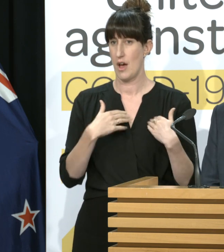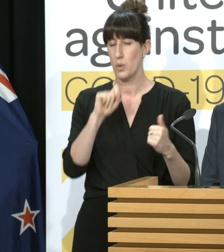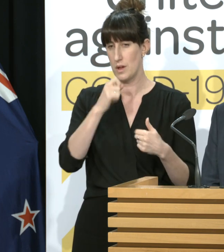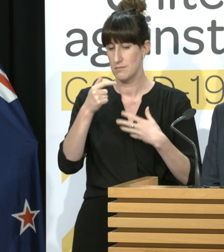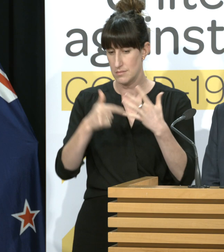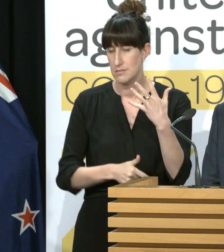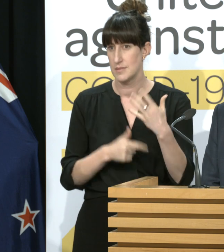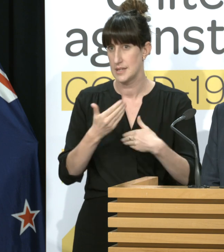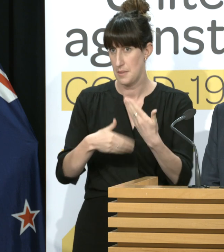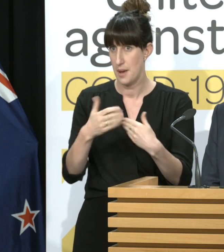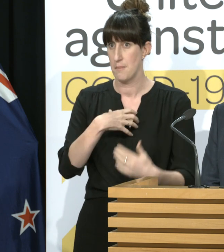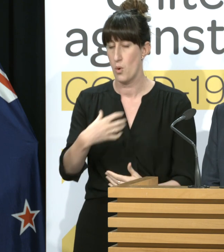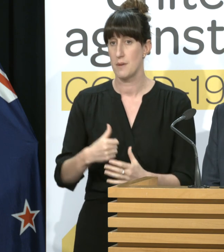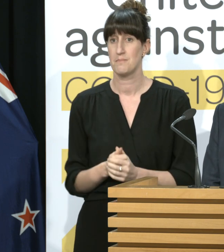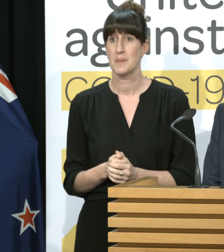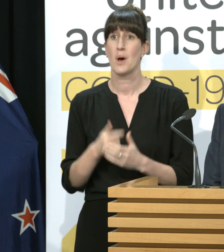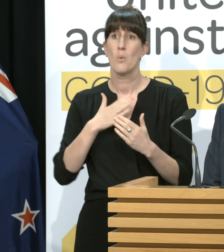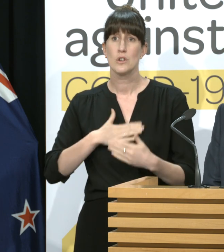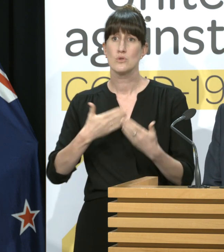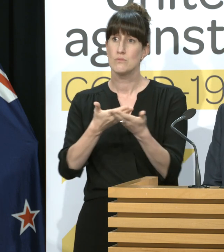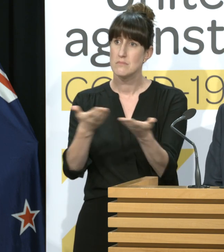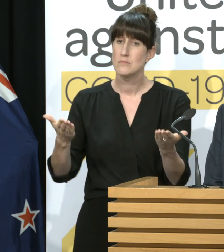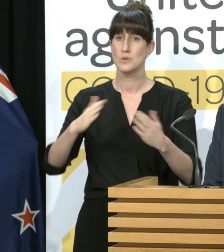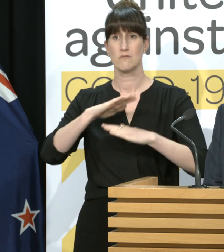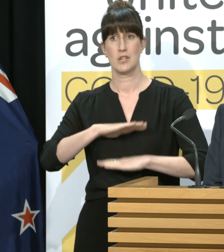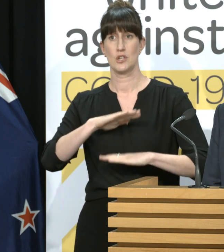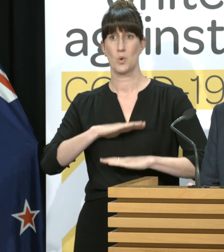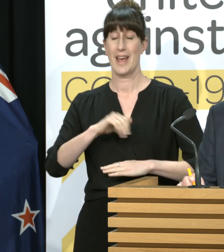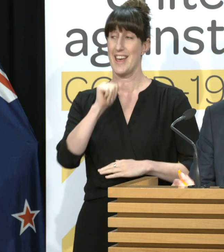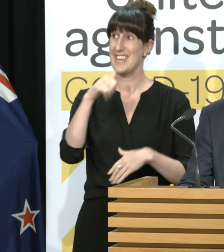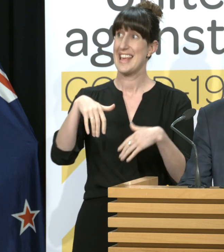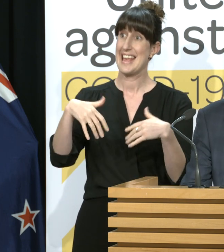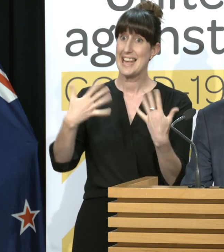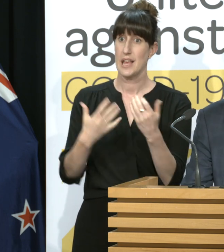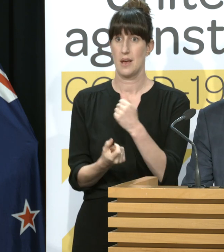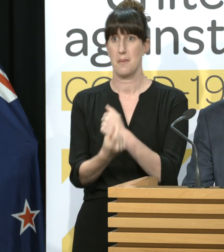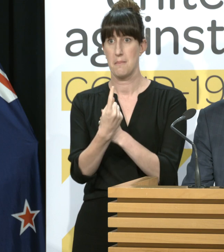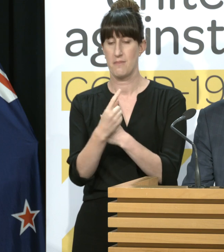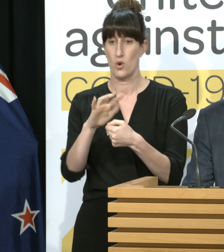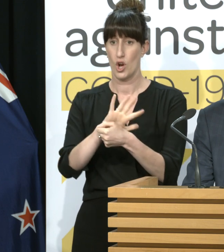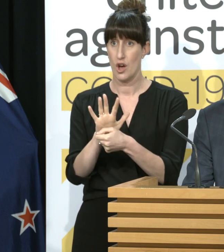that we'll continue to respond swiftly and openly to any issues that emerge around COVID-19 during the summer